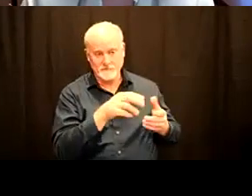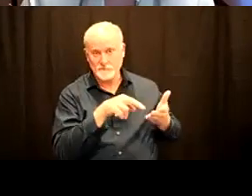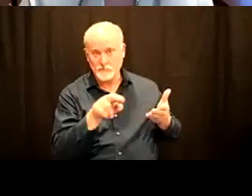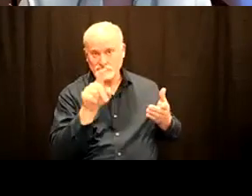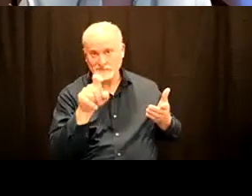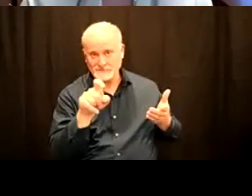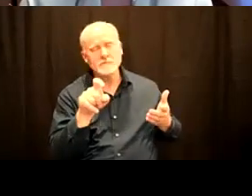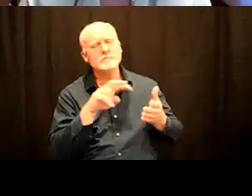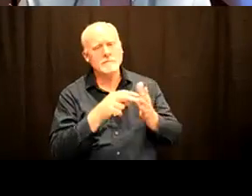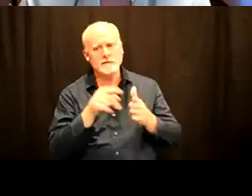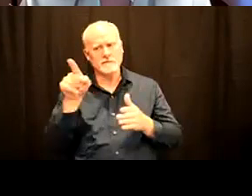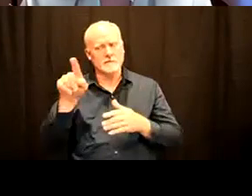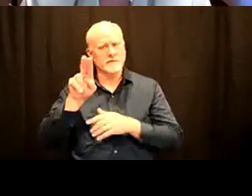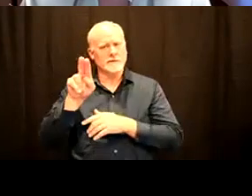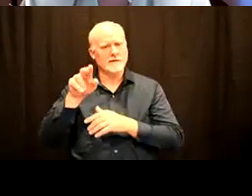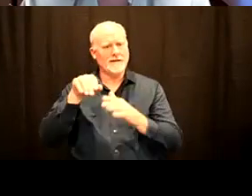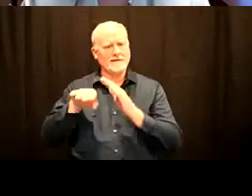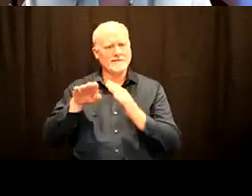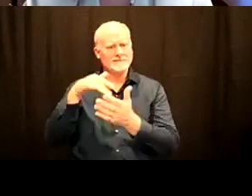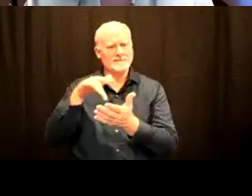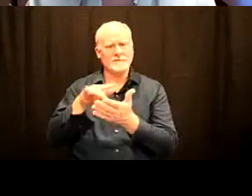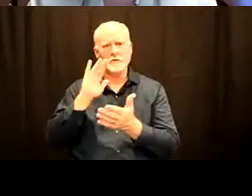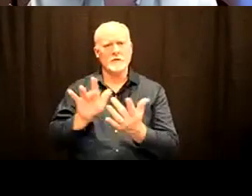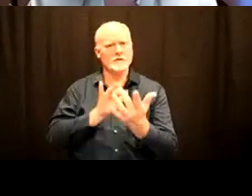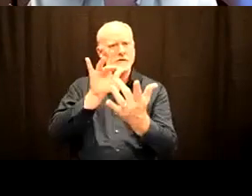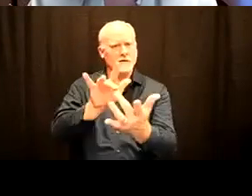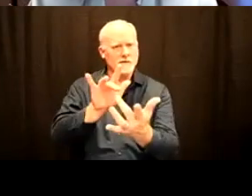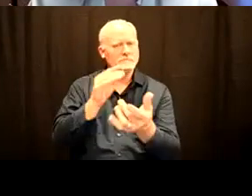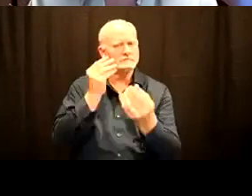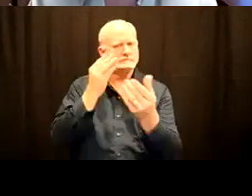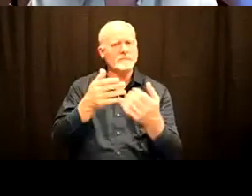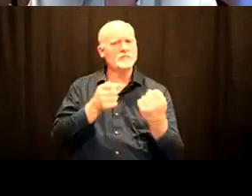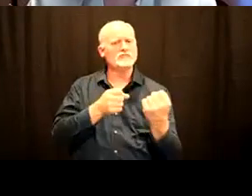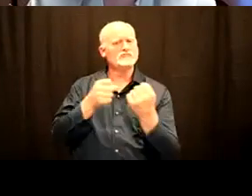the uab access center and scheduled for testing at the drive through site at uab highlands hospital